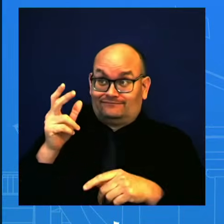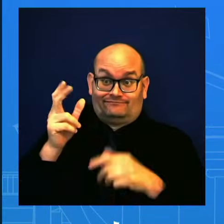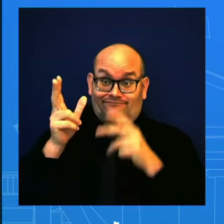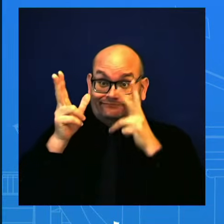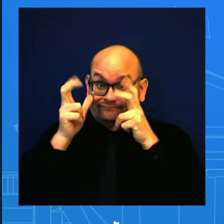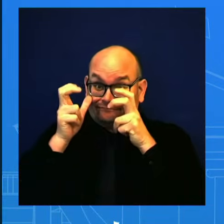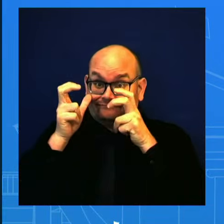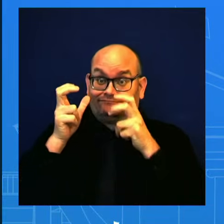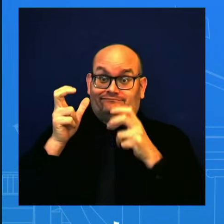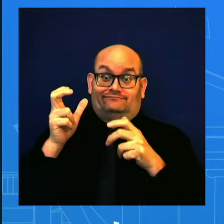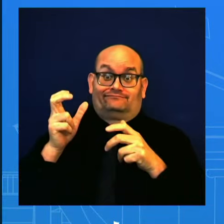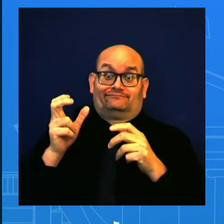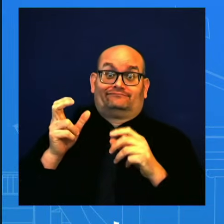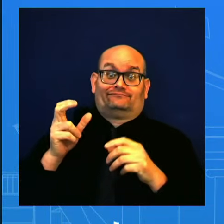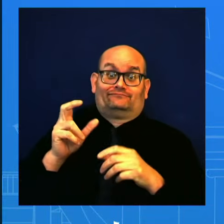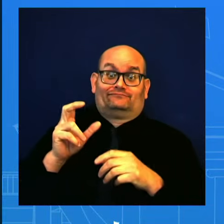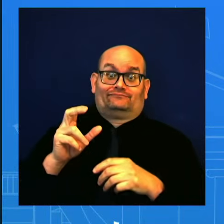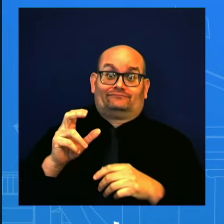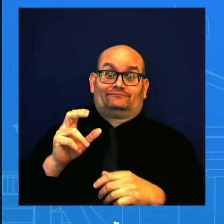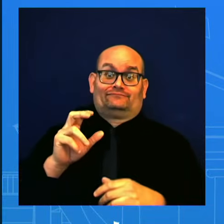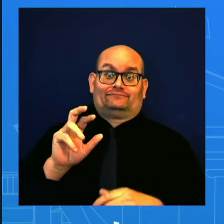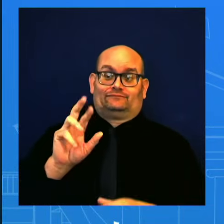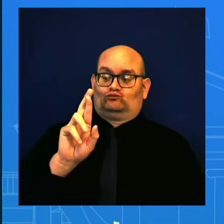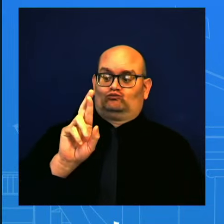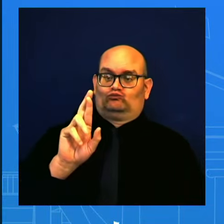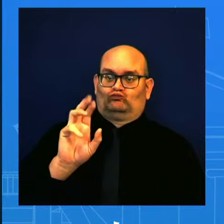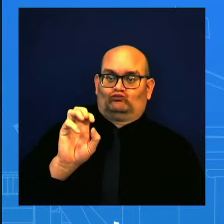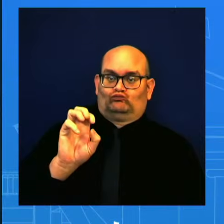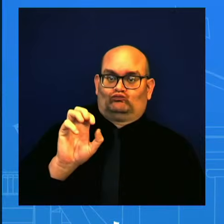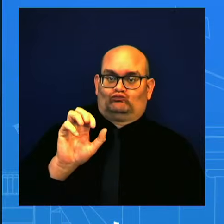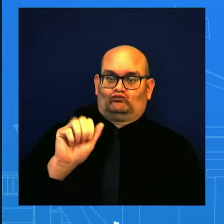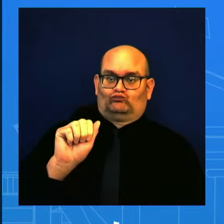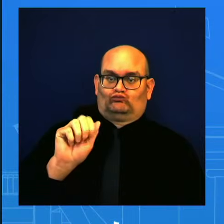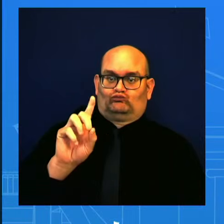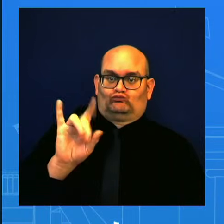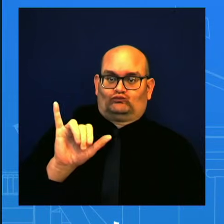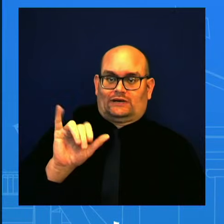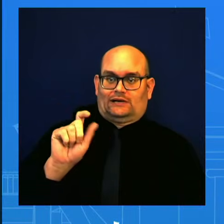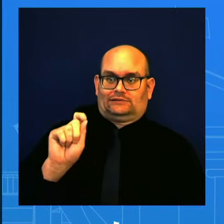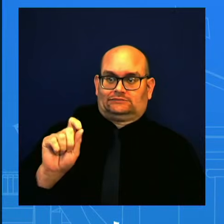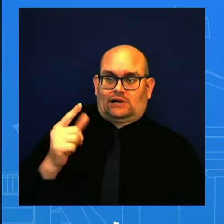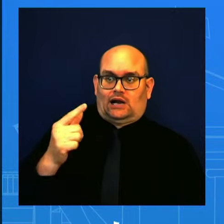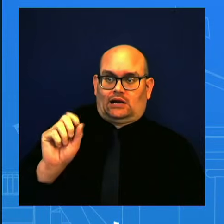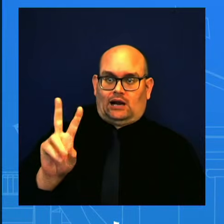The Press: So, he heard it first from the vice president? Ms. Jean-Pierre: He heard it first from the vice president, yes. The Press: And can you give us a little bit of color